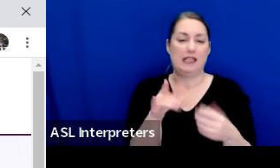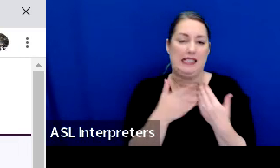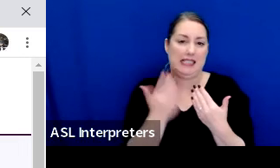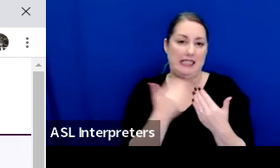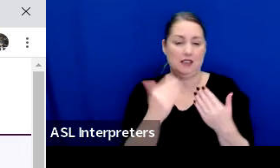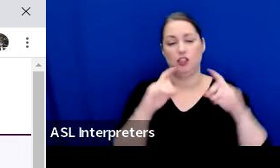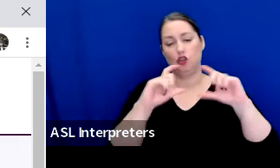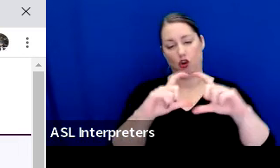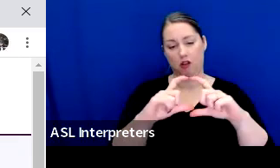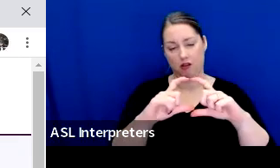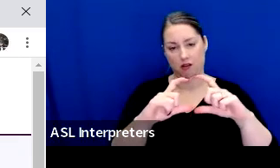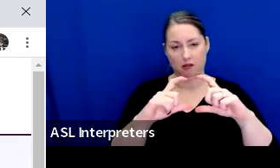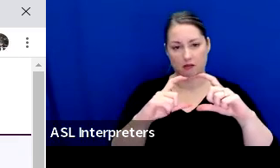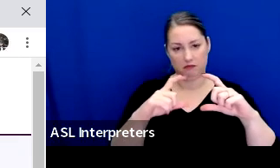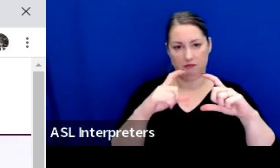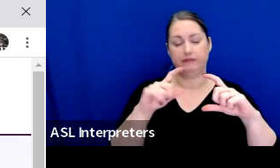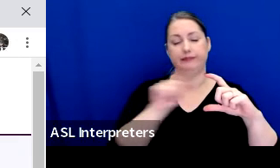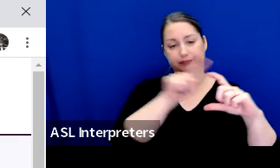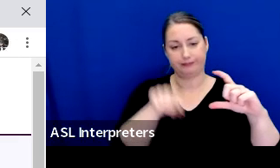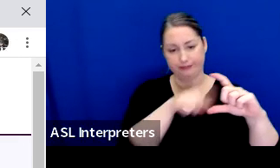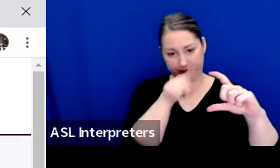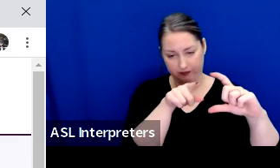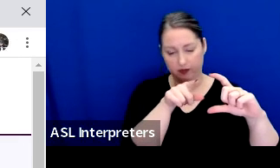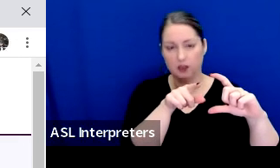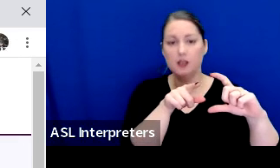So here you need to draw the circle.